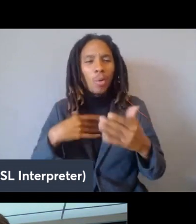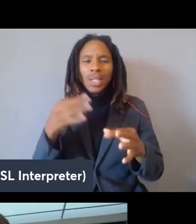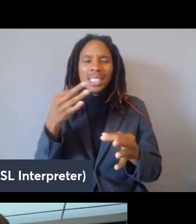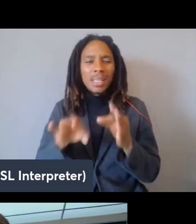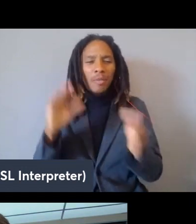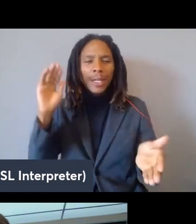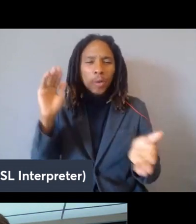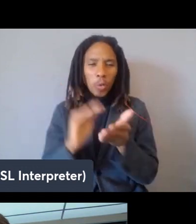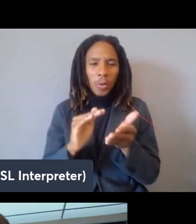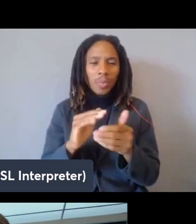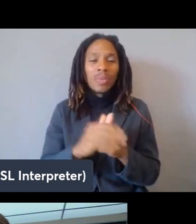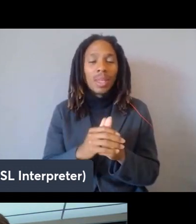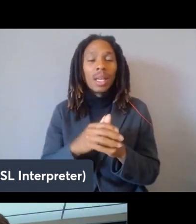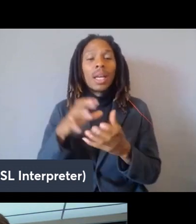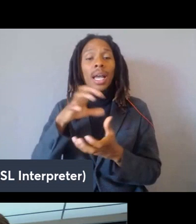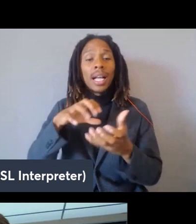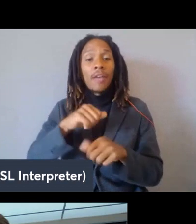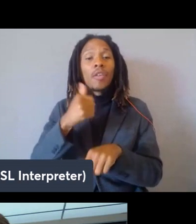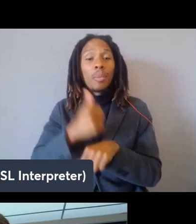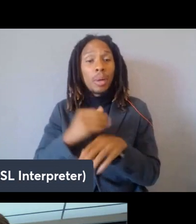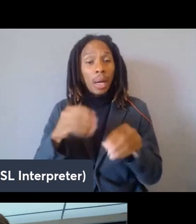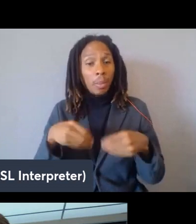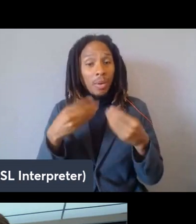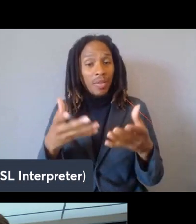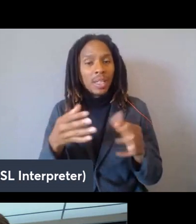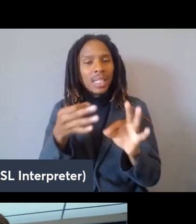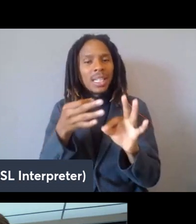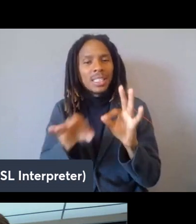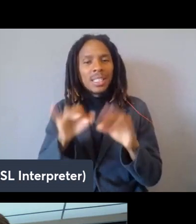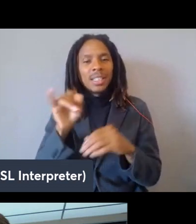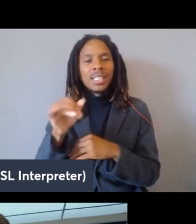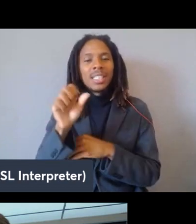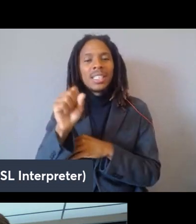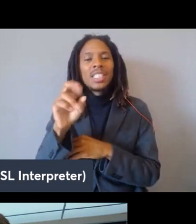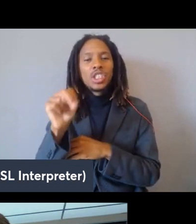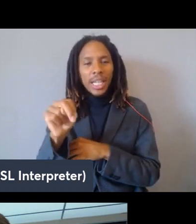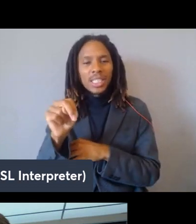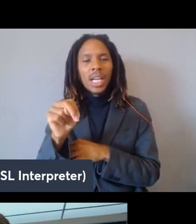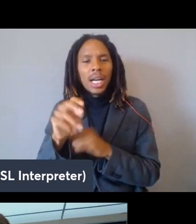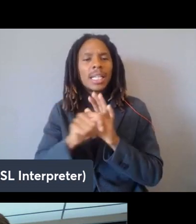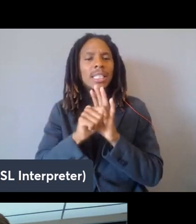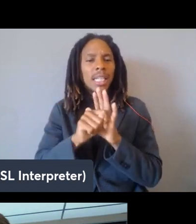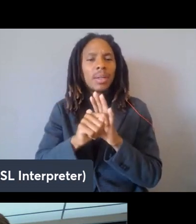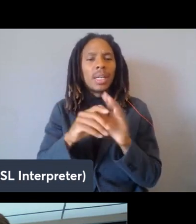So CloudFormation provides you a simple JSON or YAML template that allows a declarative format